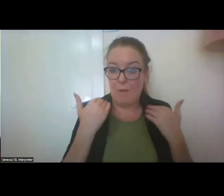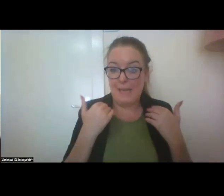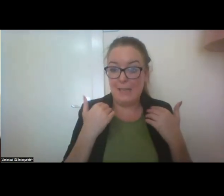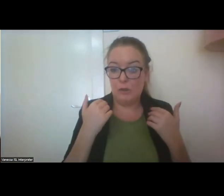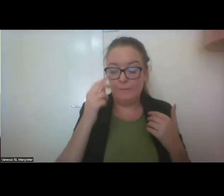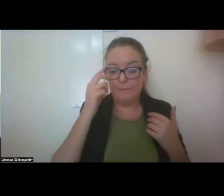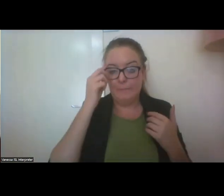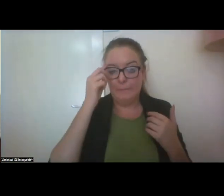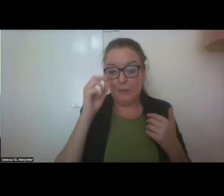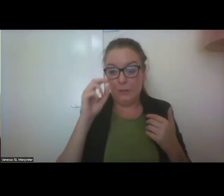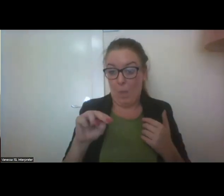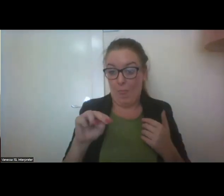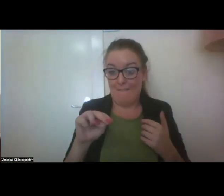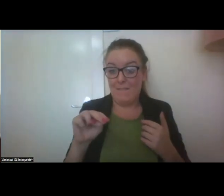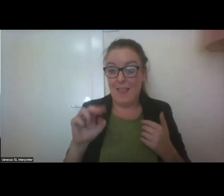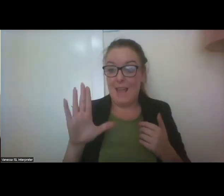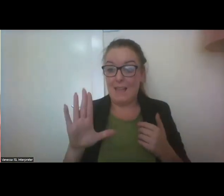when scanned along with the NaviLens code – will do,